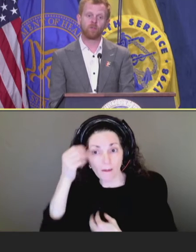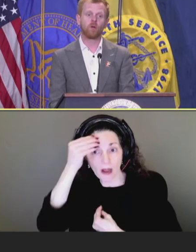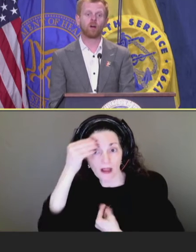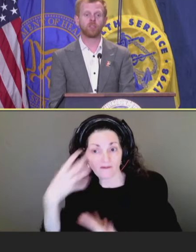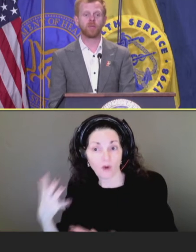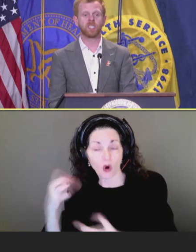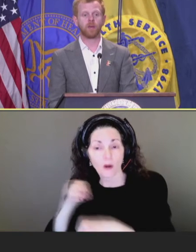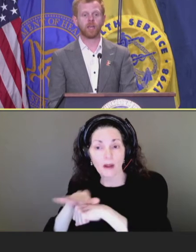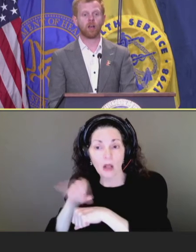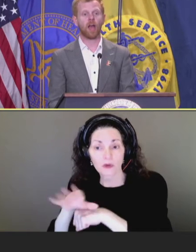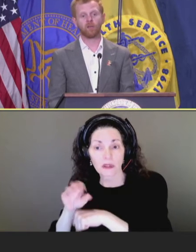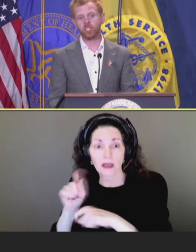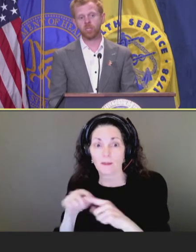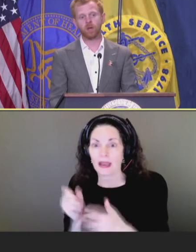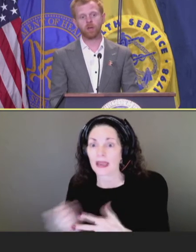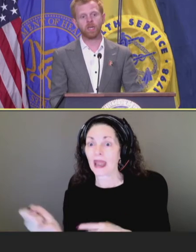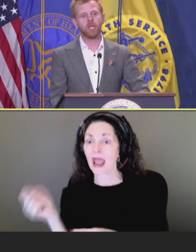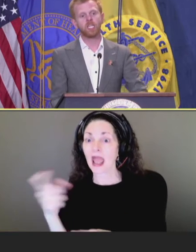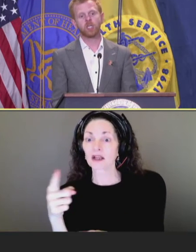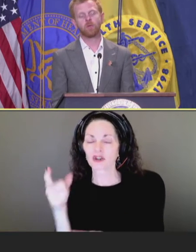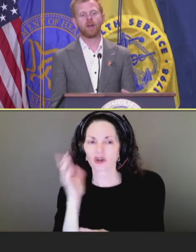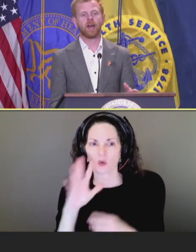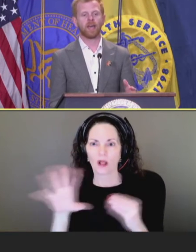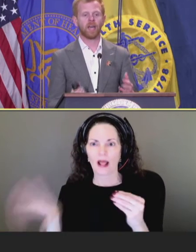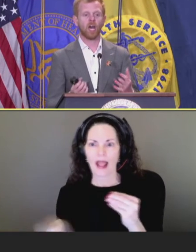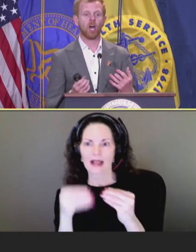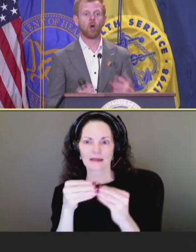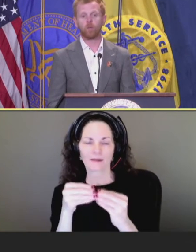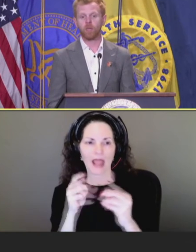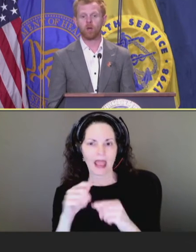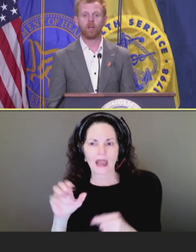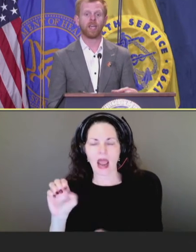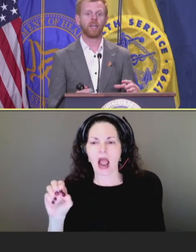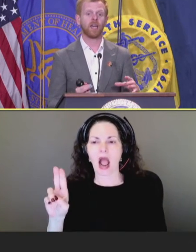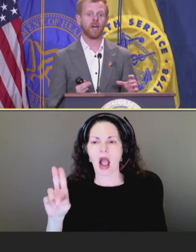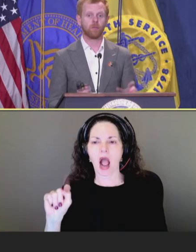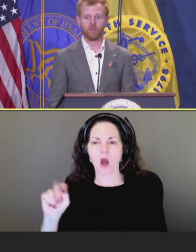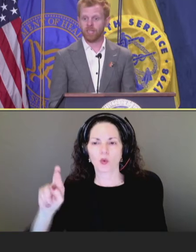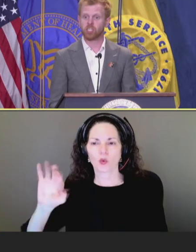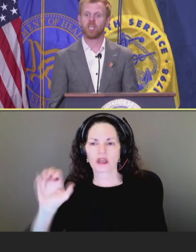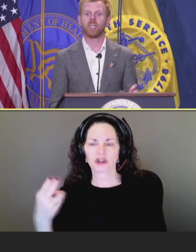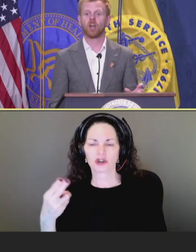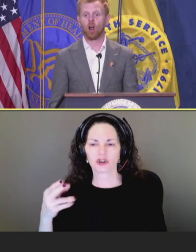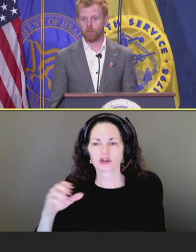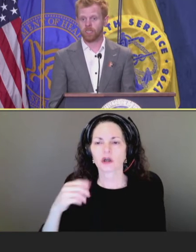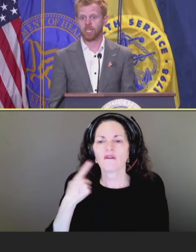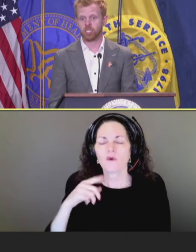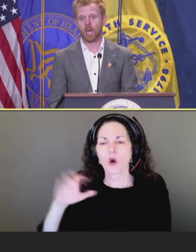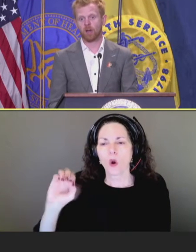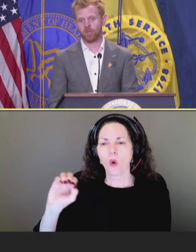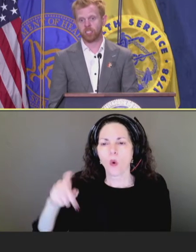we'll also be expanding our outreach component to provide opioid prevention, harm reduction outreach